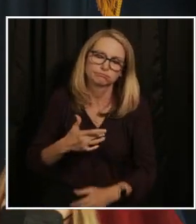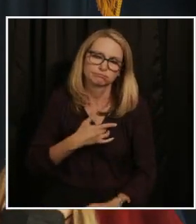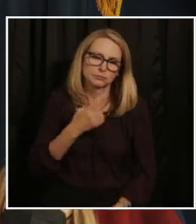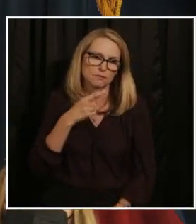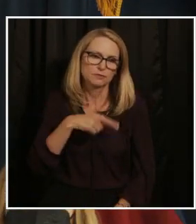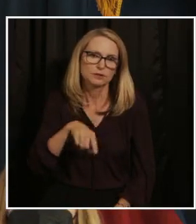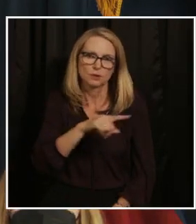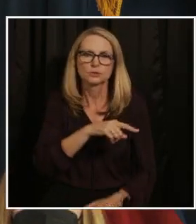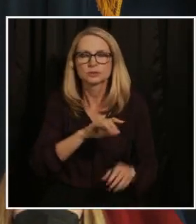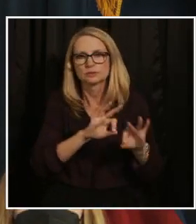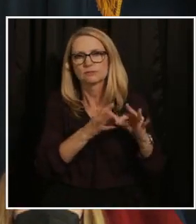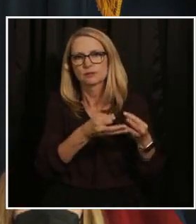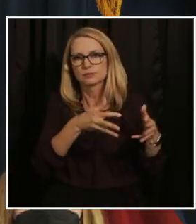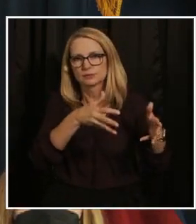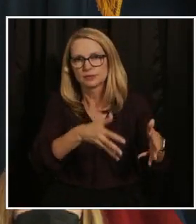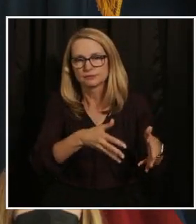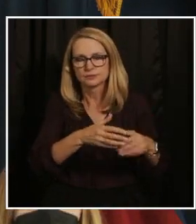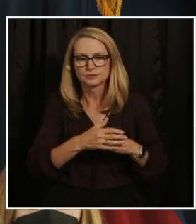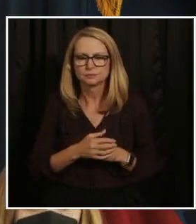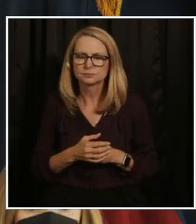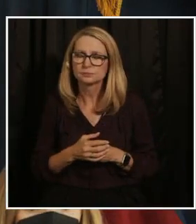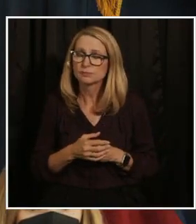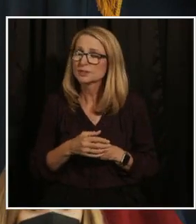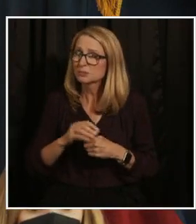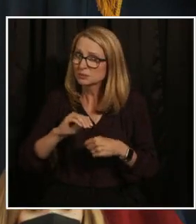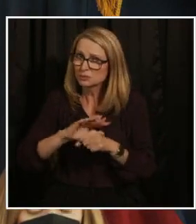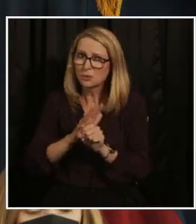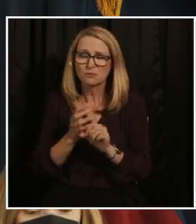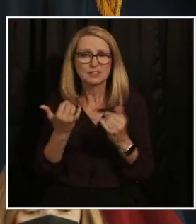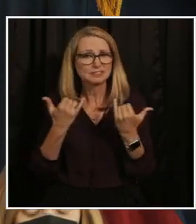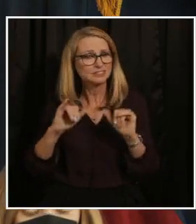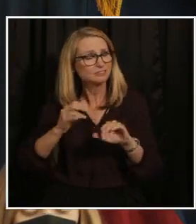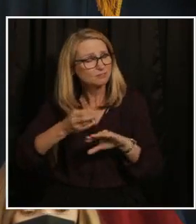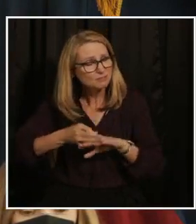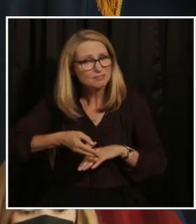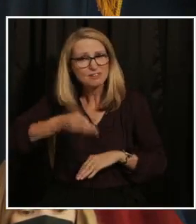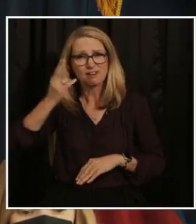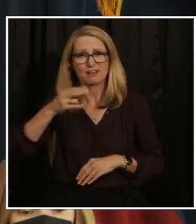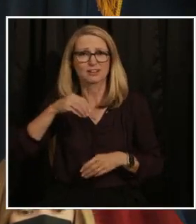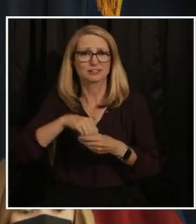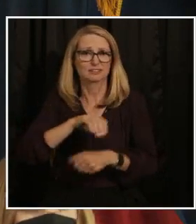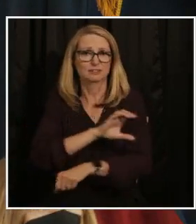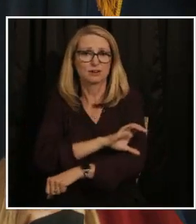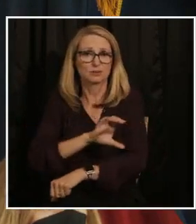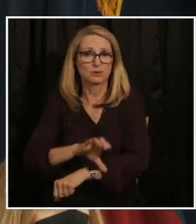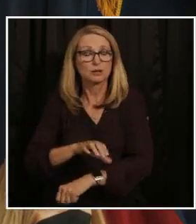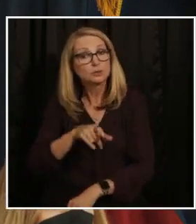incidence level and and um of course if you're not vaccinated please get vaccinated we'll talk about